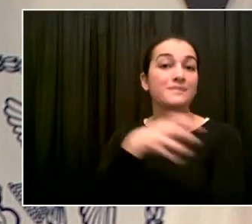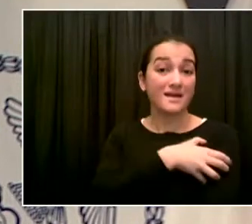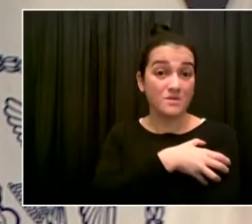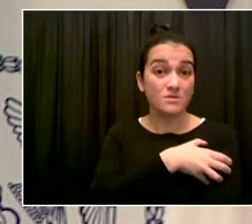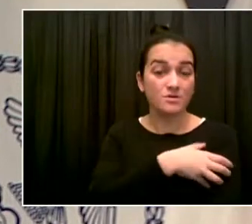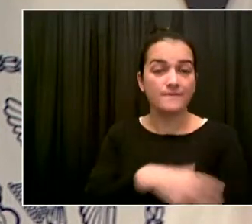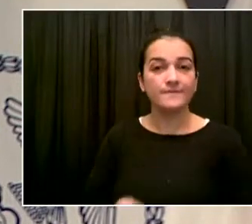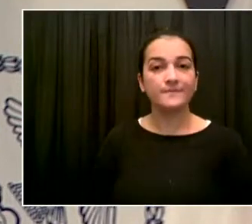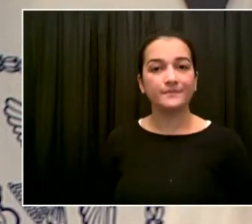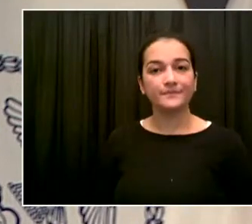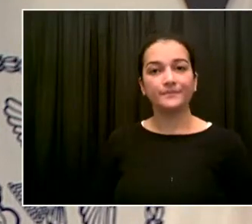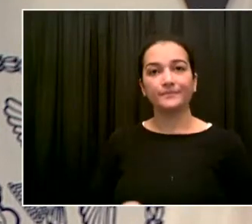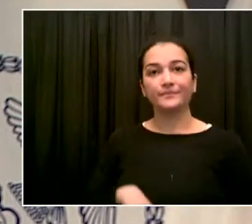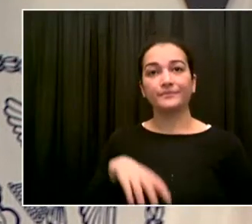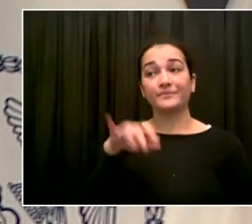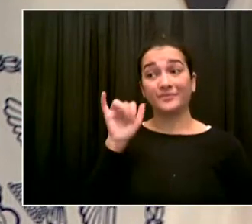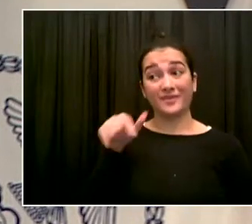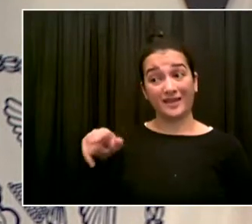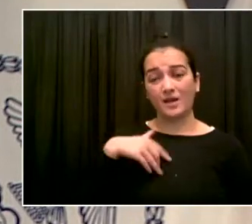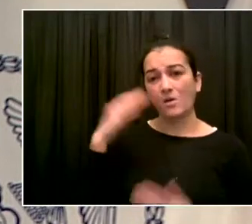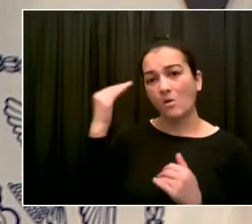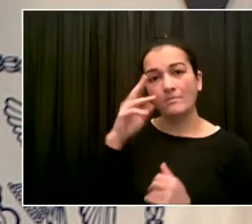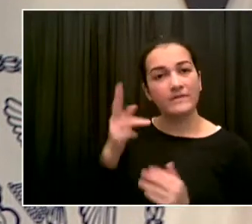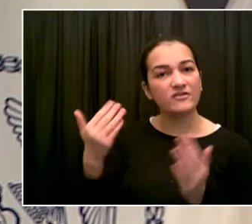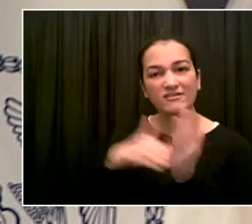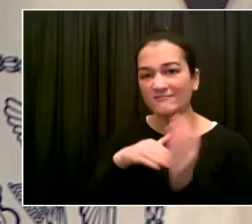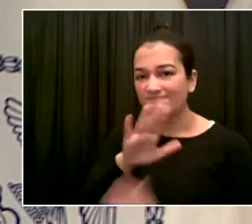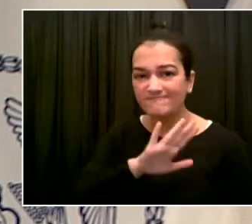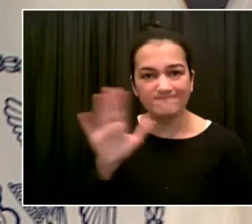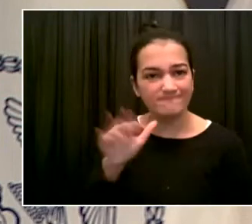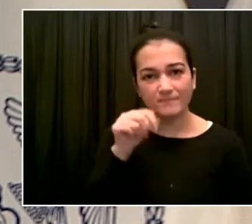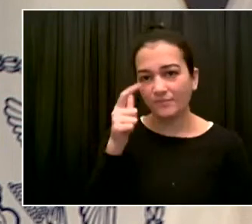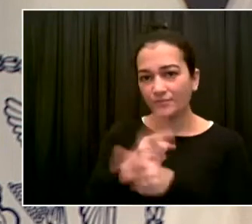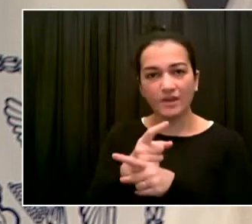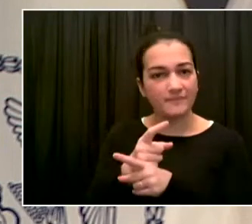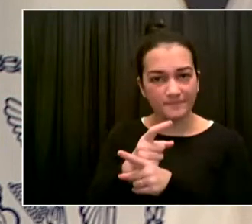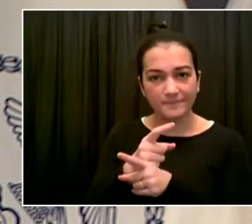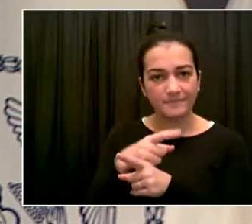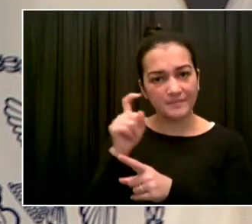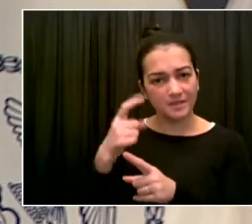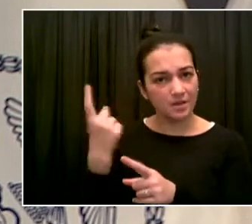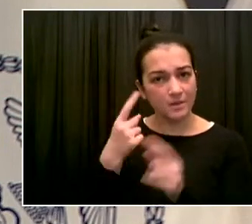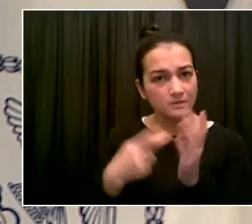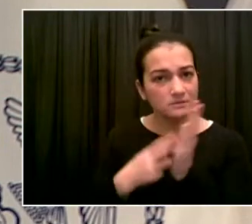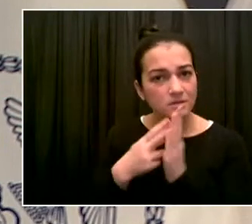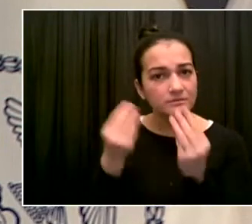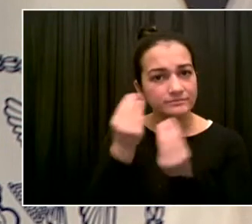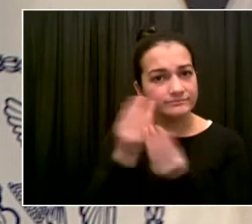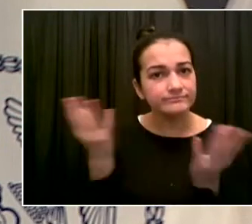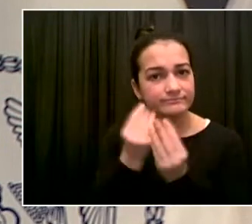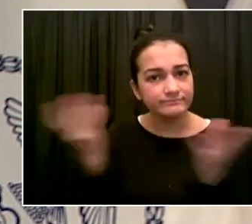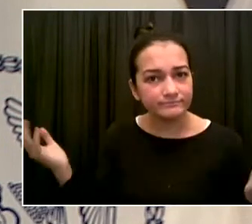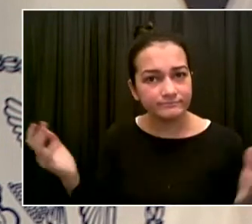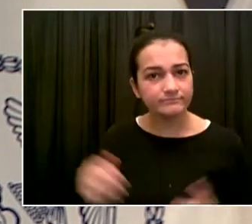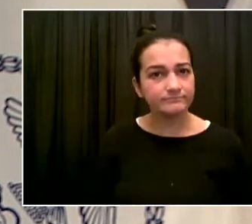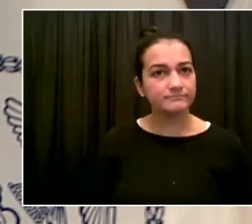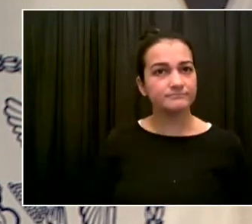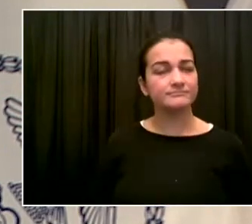THAT IS IMPORTANT INFORMATION THAT THE PEOPLE DESER VEA NDTHE MOST IMPORTNAT THING IS HOW TO MAKE SURE IT NEVER HAPPENS AGAIN. IN ADDITION TO